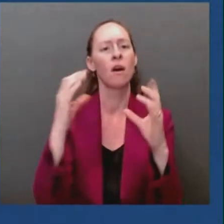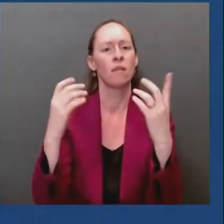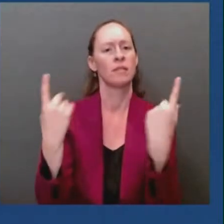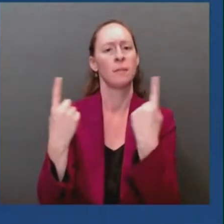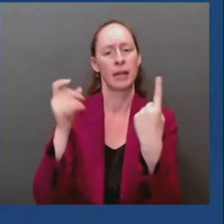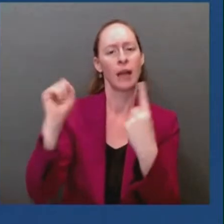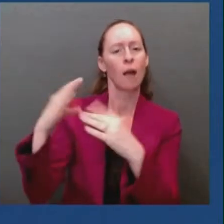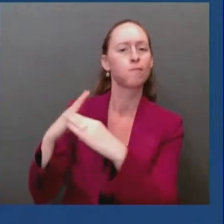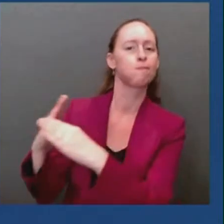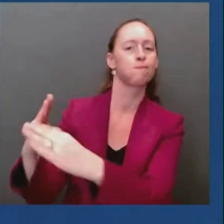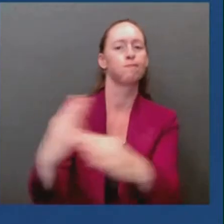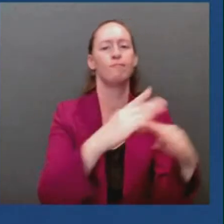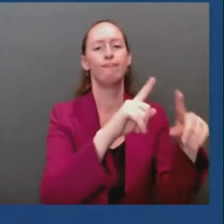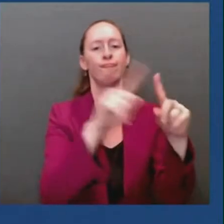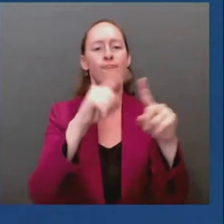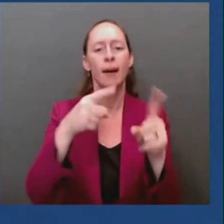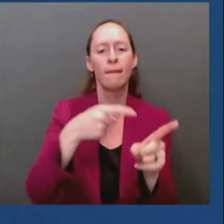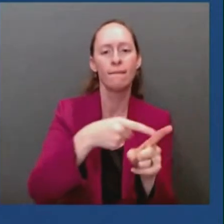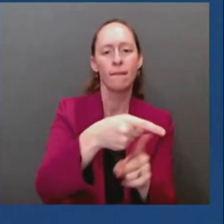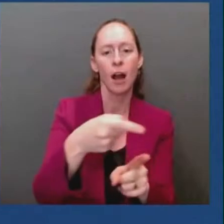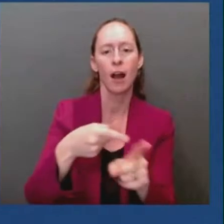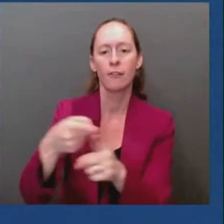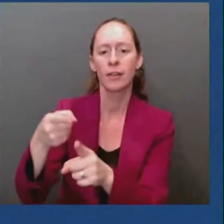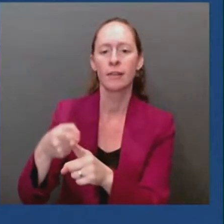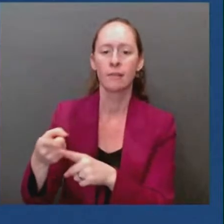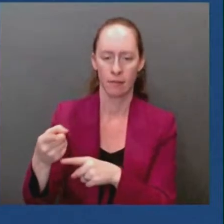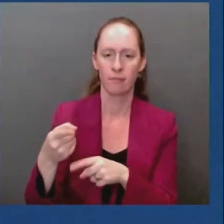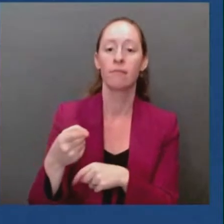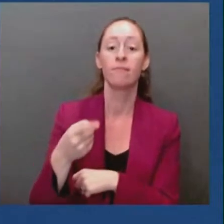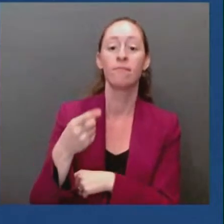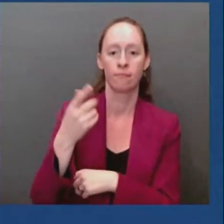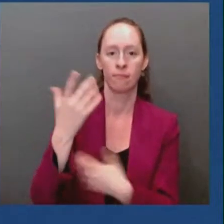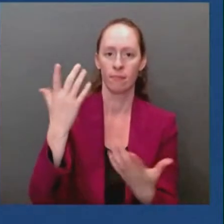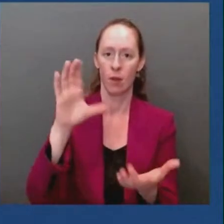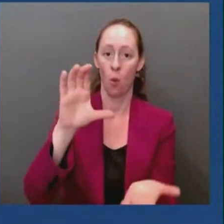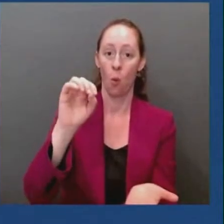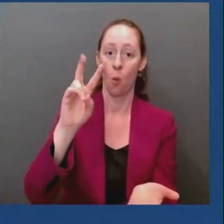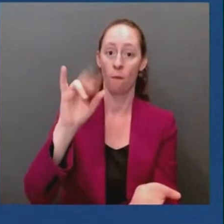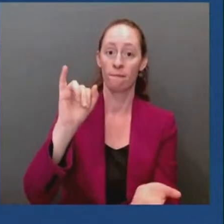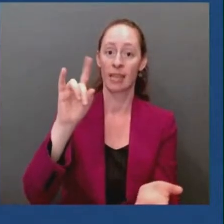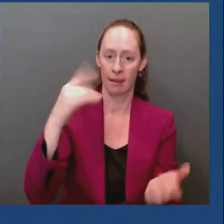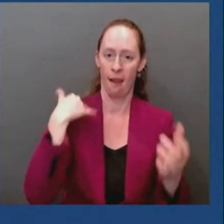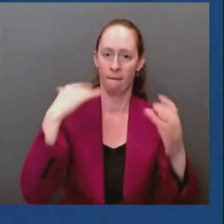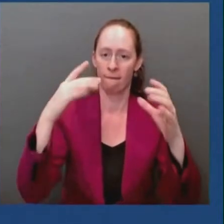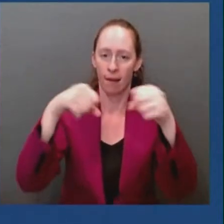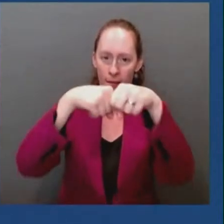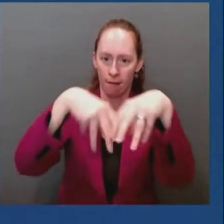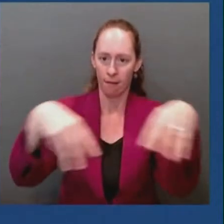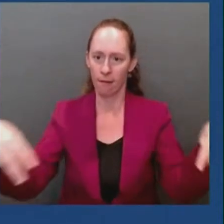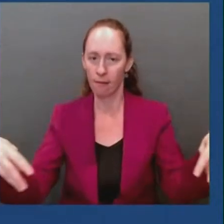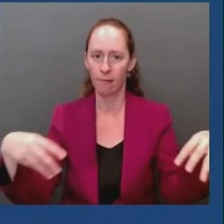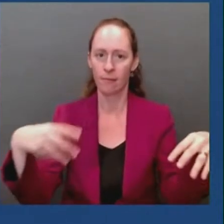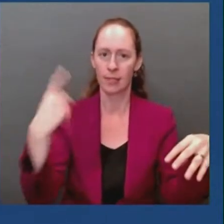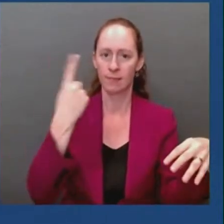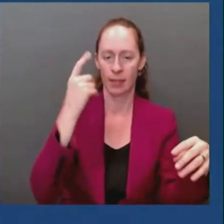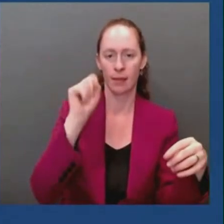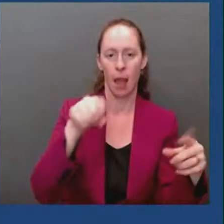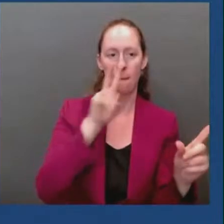NEED TO GET TO A POINT WHERE WE HAVE VARIANT PROOF VACCINES, WE HAVE MUCOSAL VACCINES, WE NEED TO PLAY THE LONG GAME AGAINST